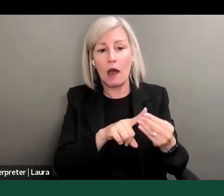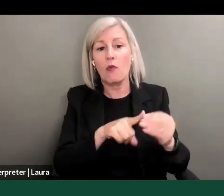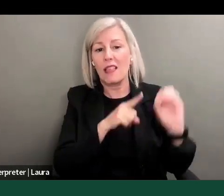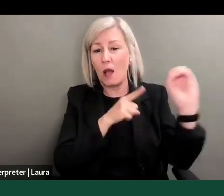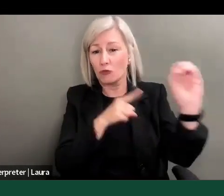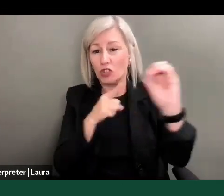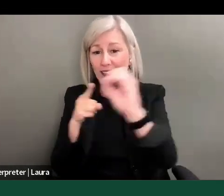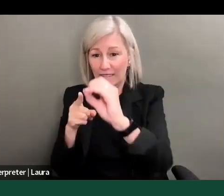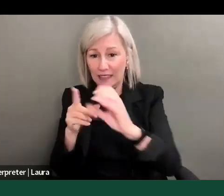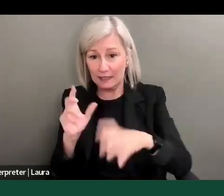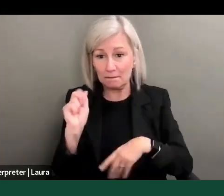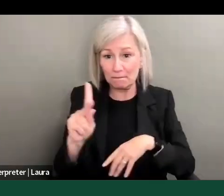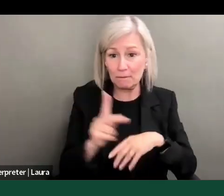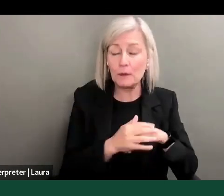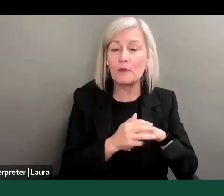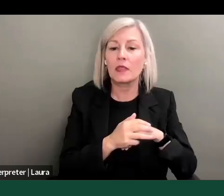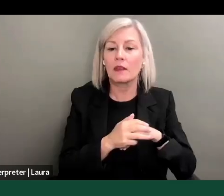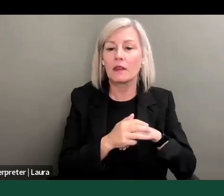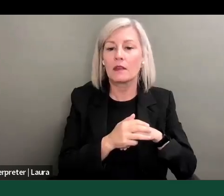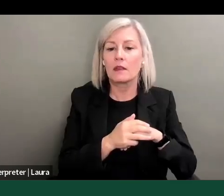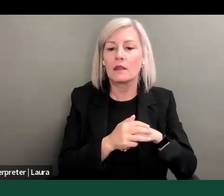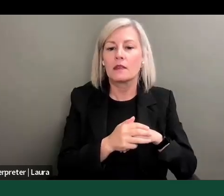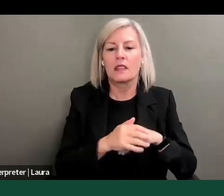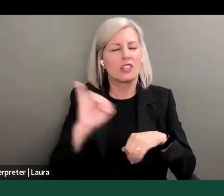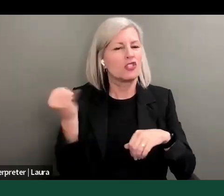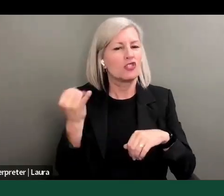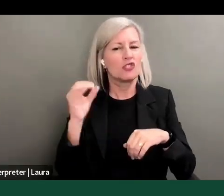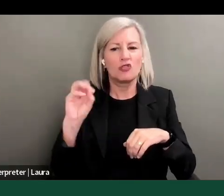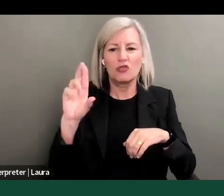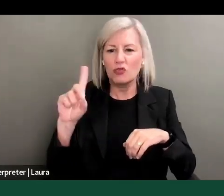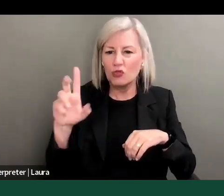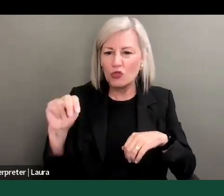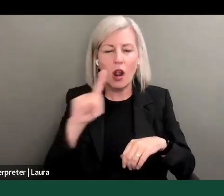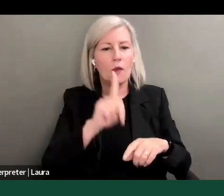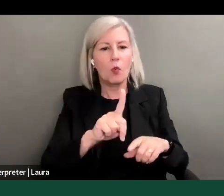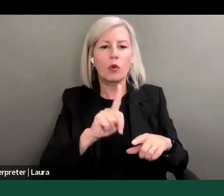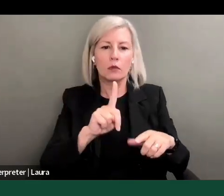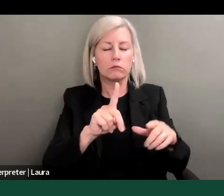So, Jordan's really going to focus on defining functional listening,